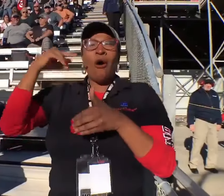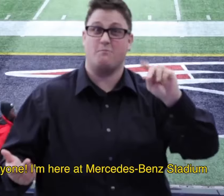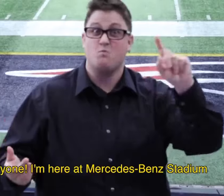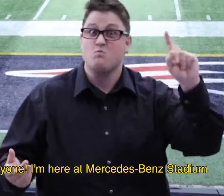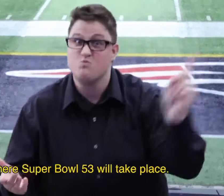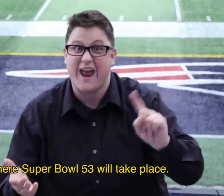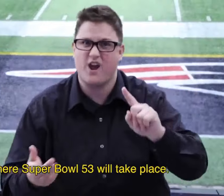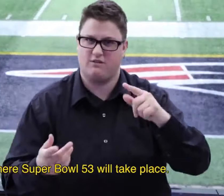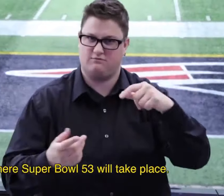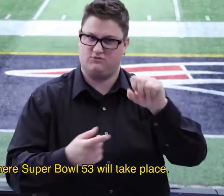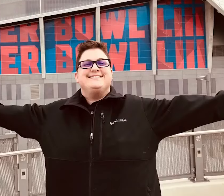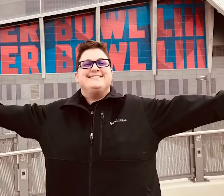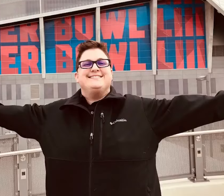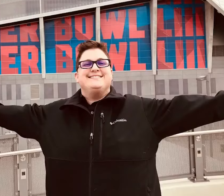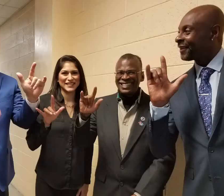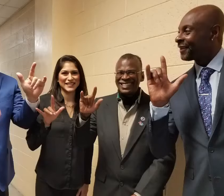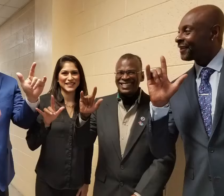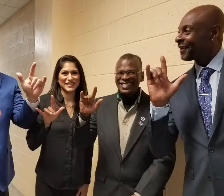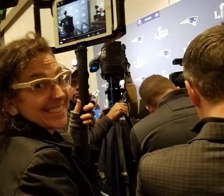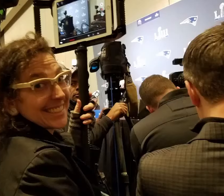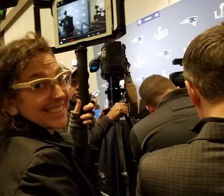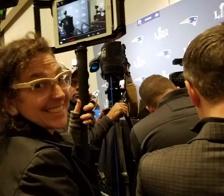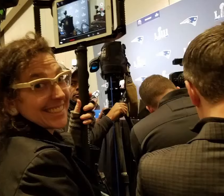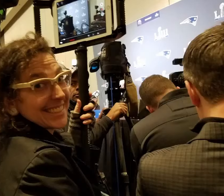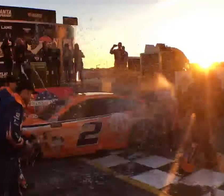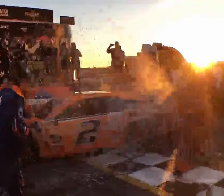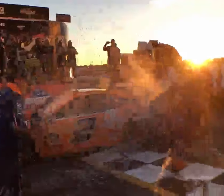Thank you for watching Sign1News live.